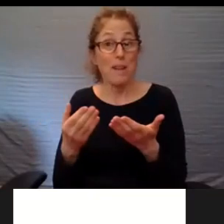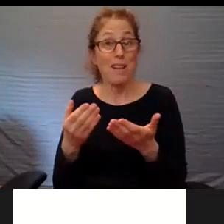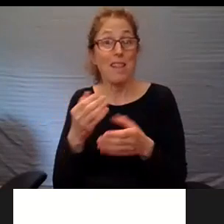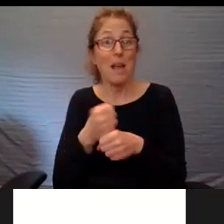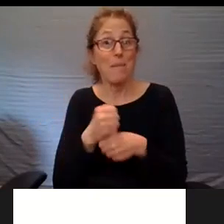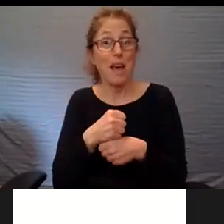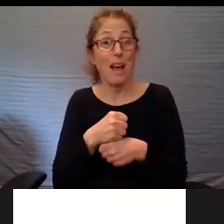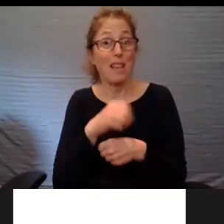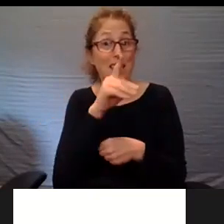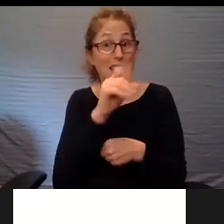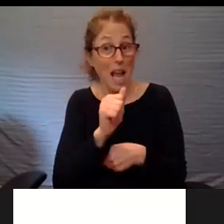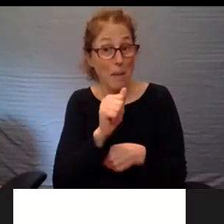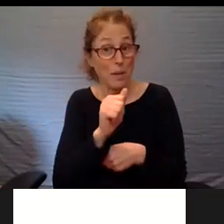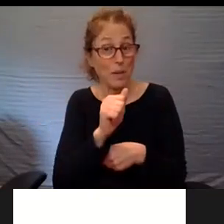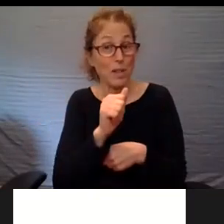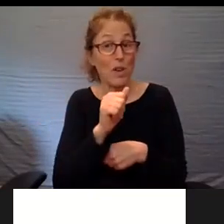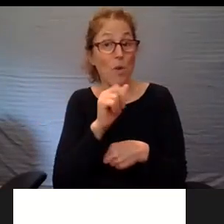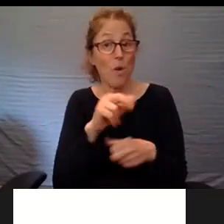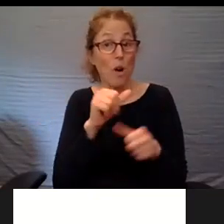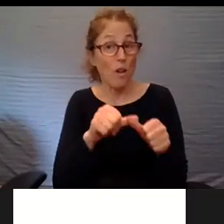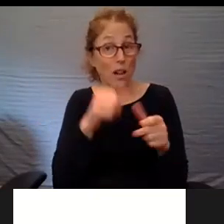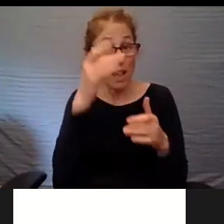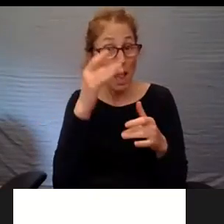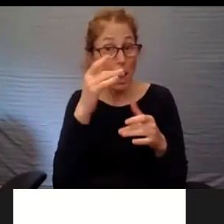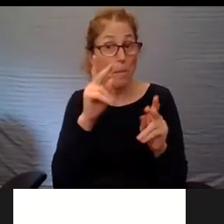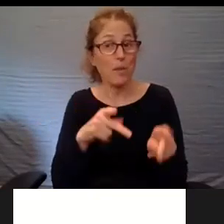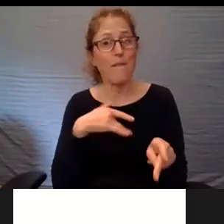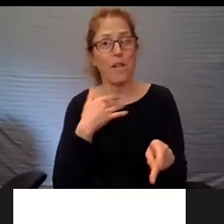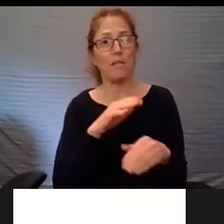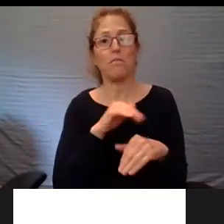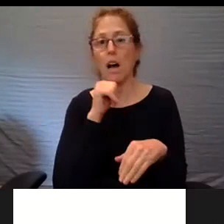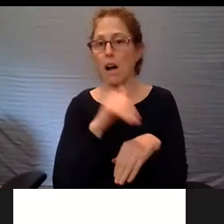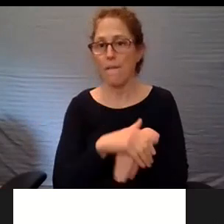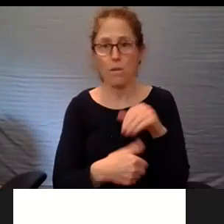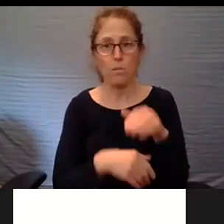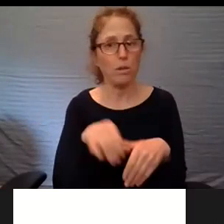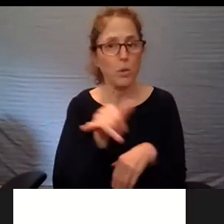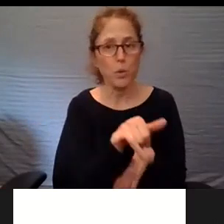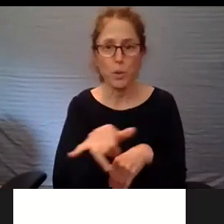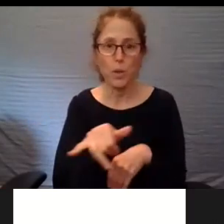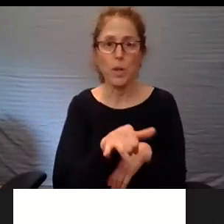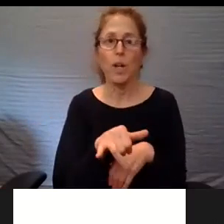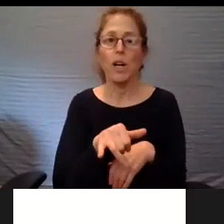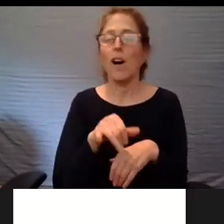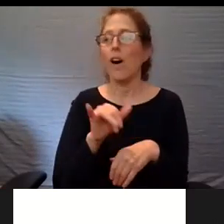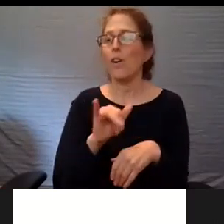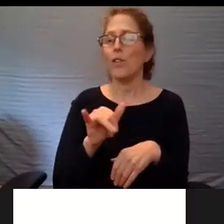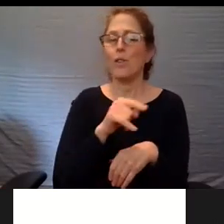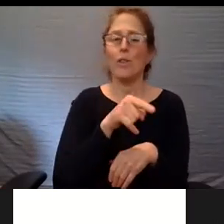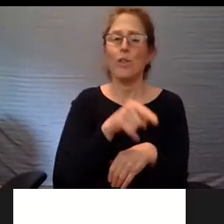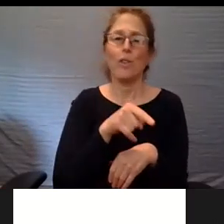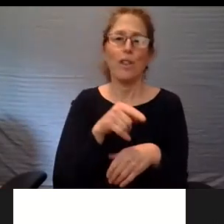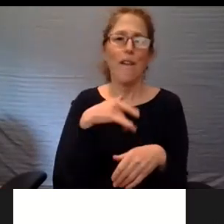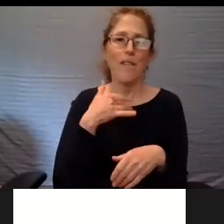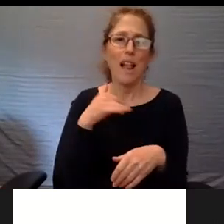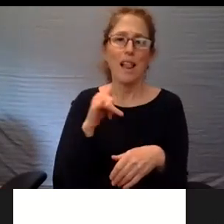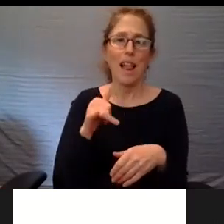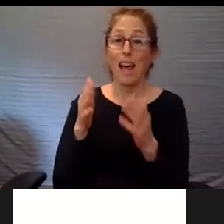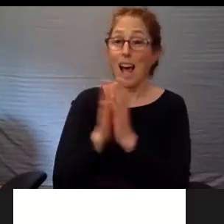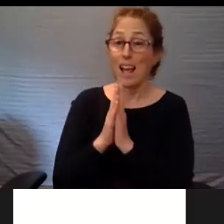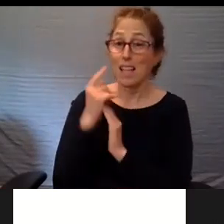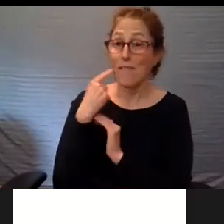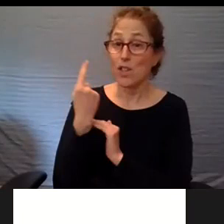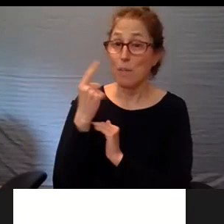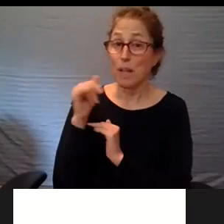person feel uncomfortable as well and also feel as though asking for something like a